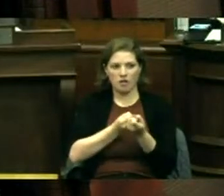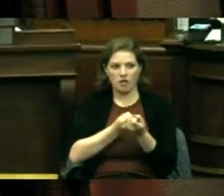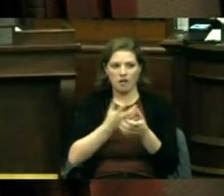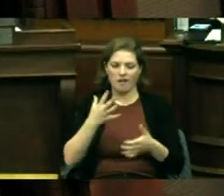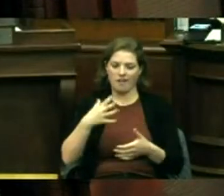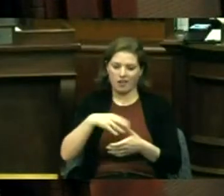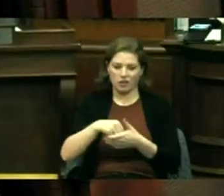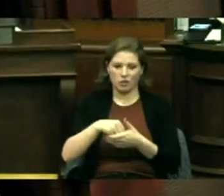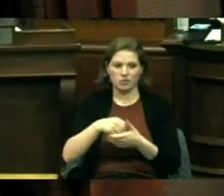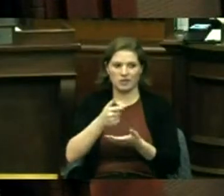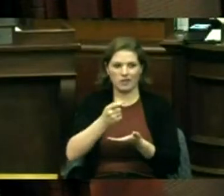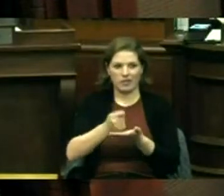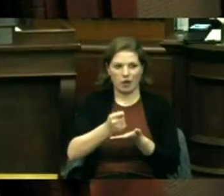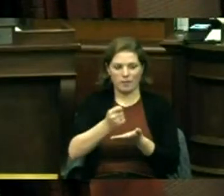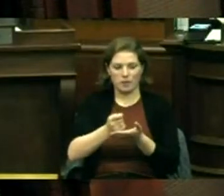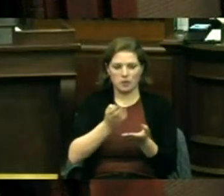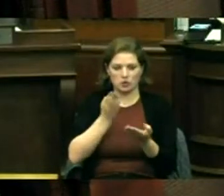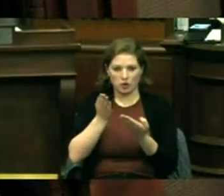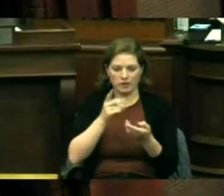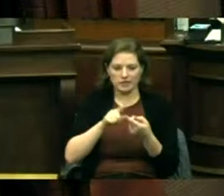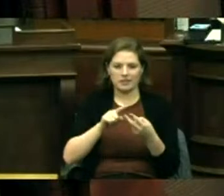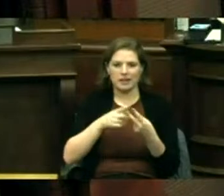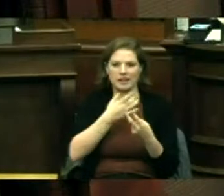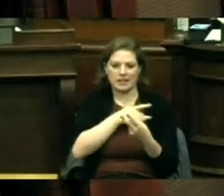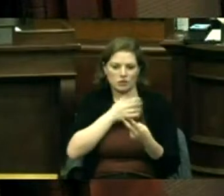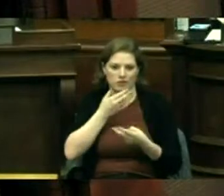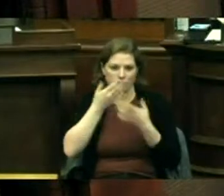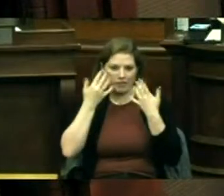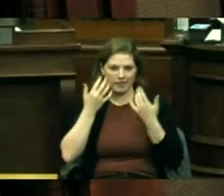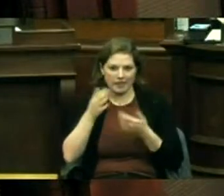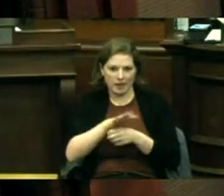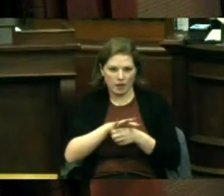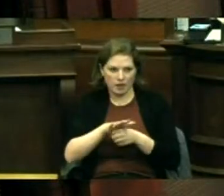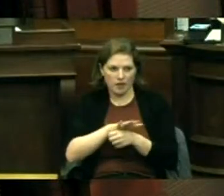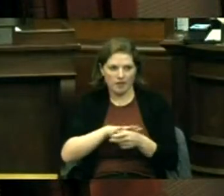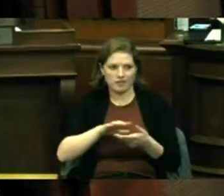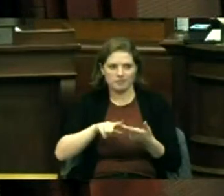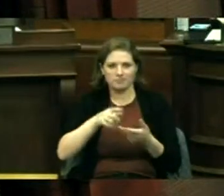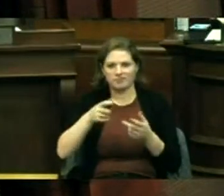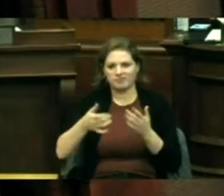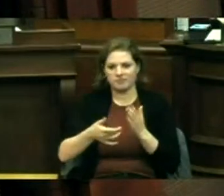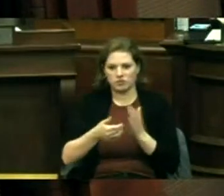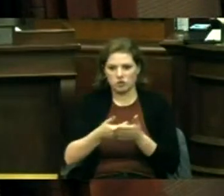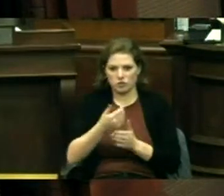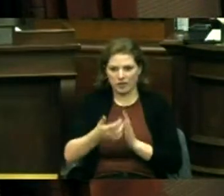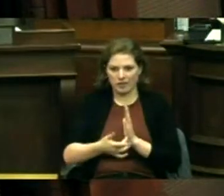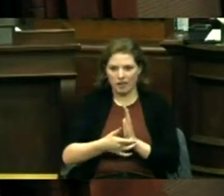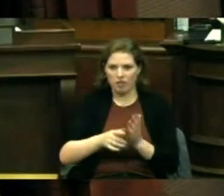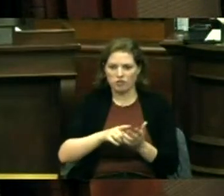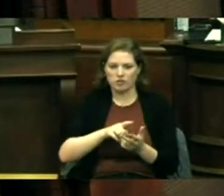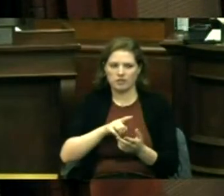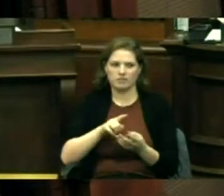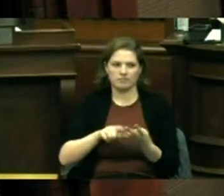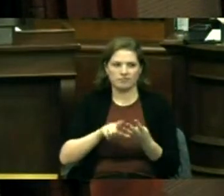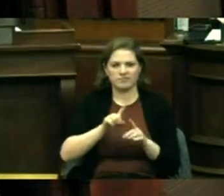wanted to provide emotional support that include inclusive therapeutic services, sensory